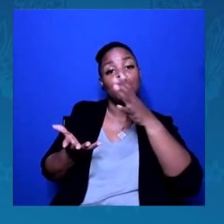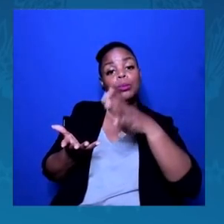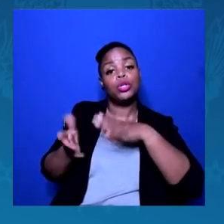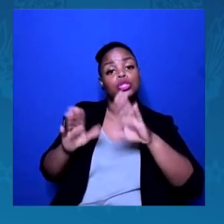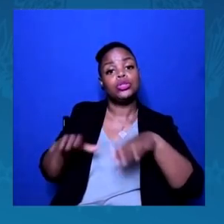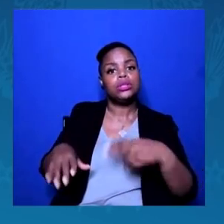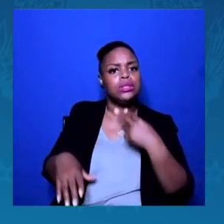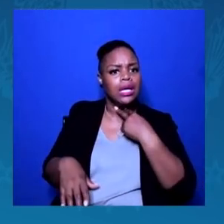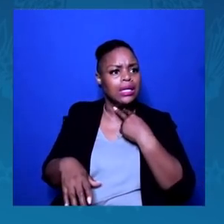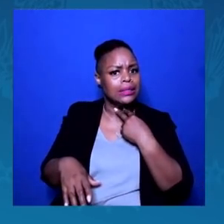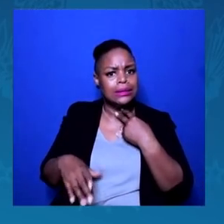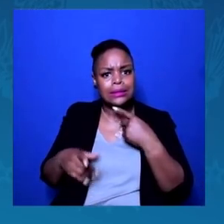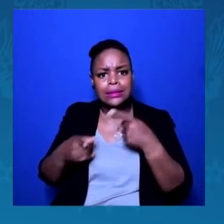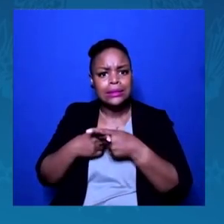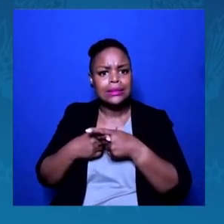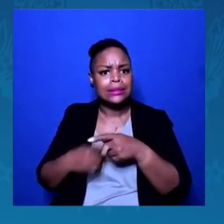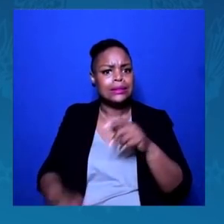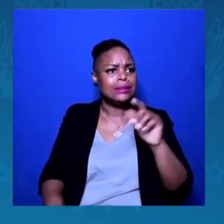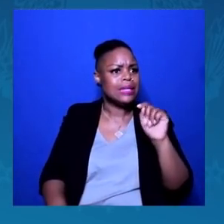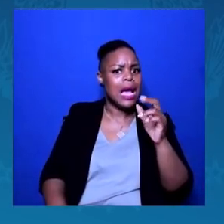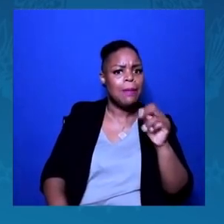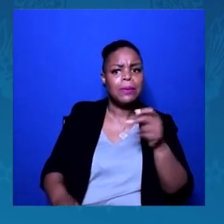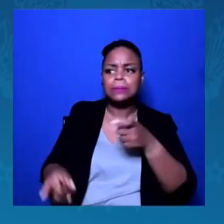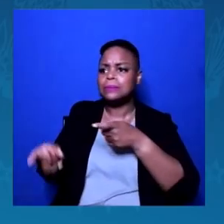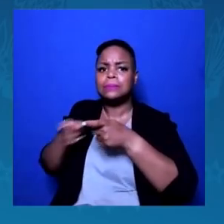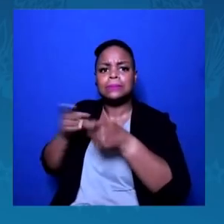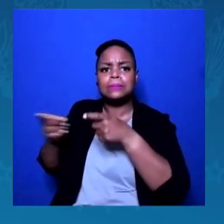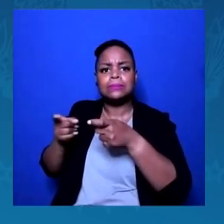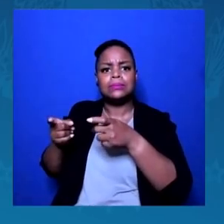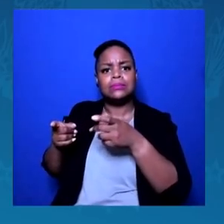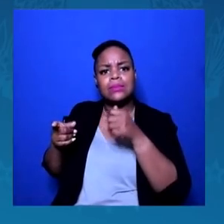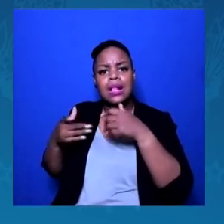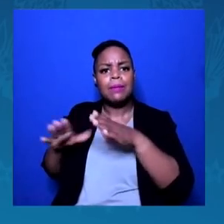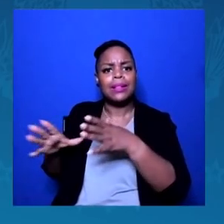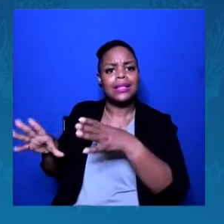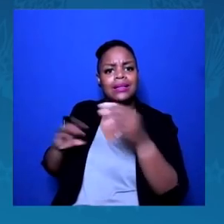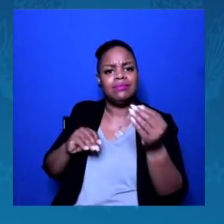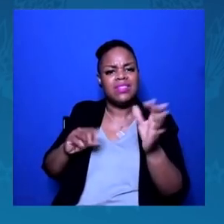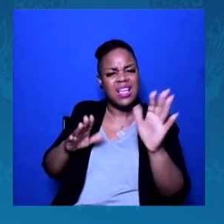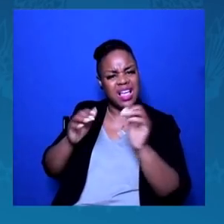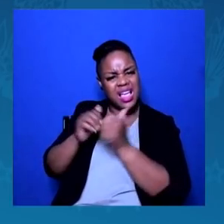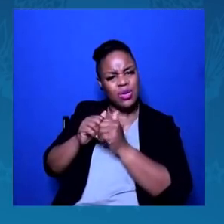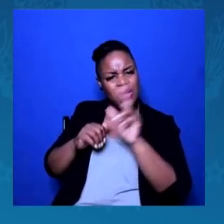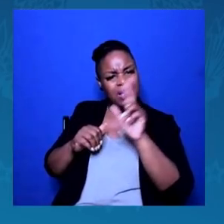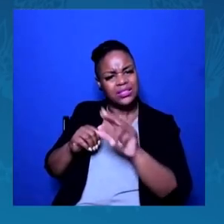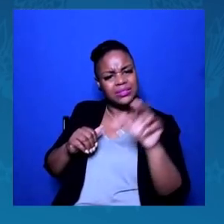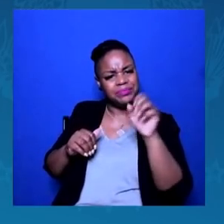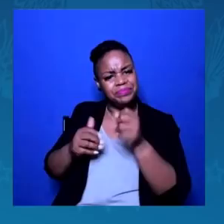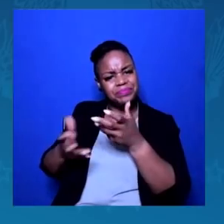How will the U.S. hold the Taliban accountable on this now? The Vice President: Well, you are right.